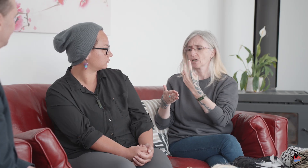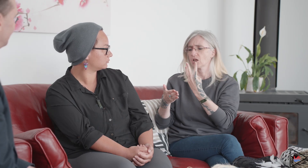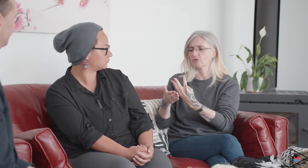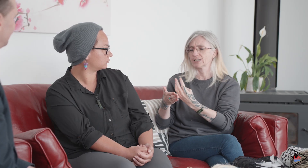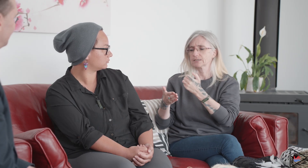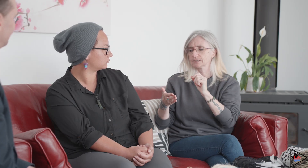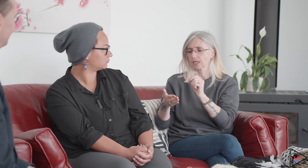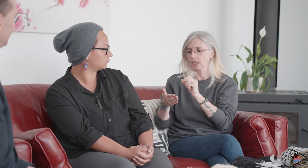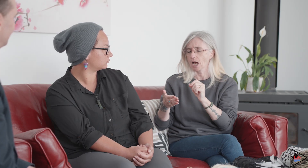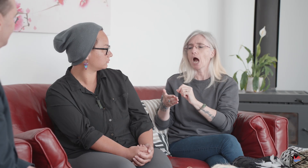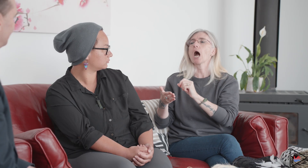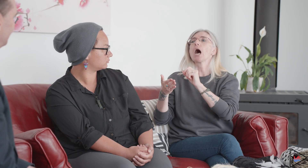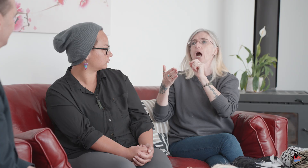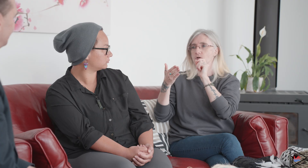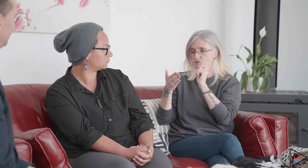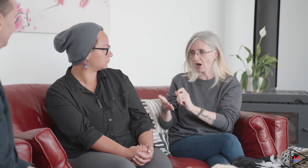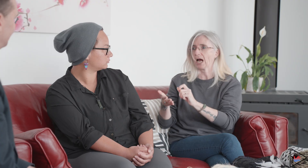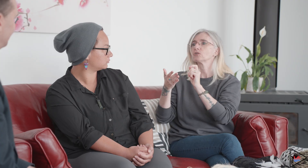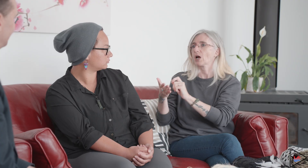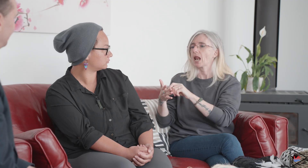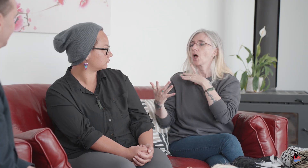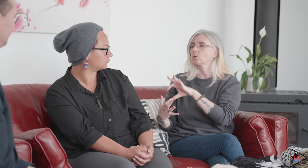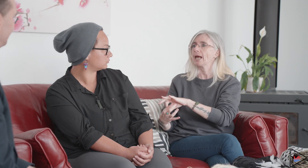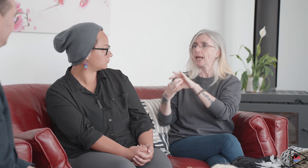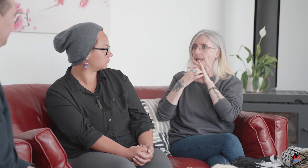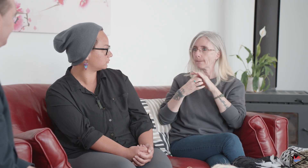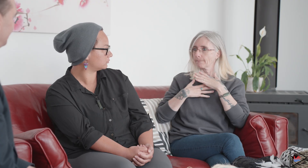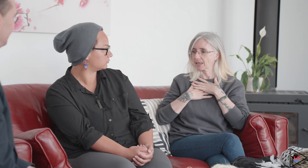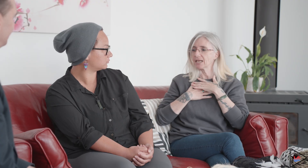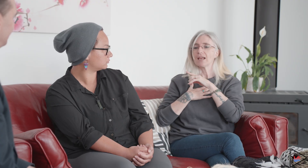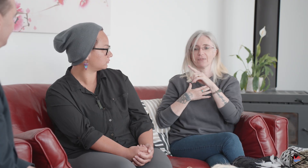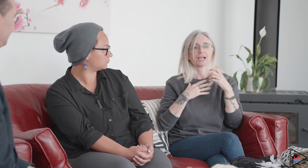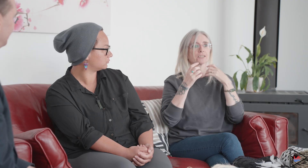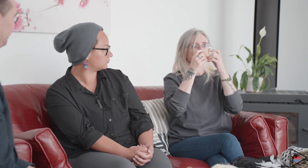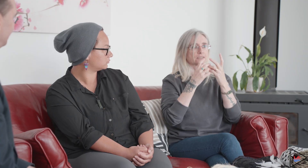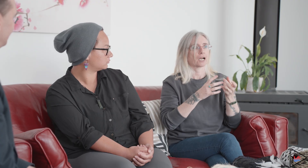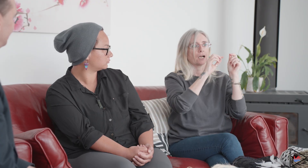you're actually physically having to work out, okay, there's three stitches for that one of six